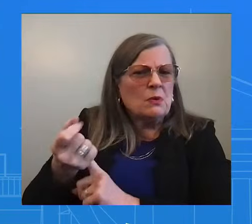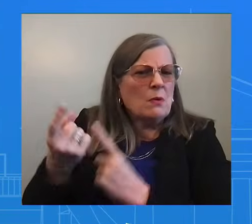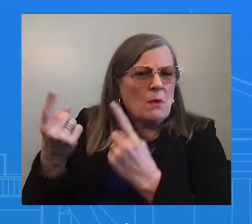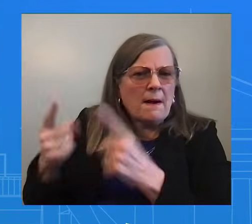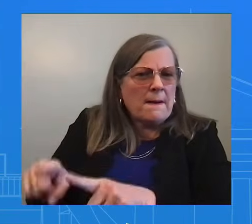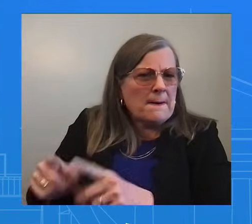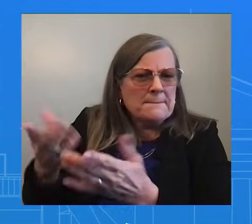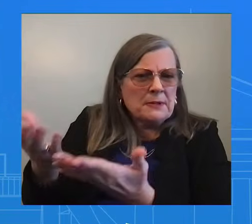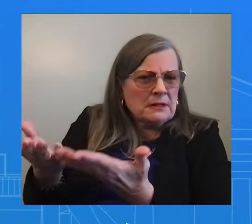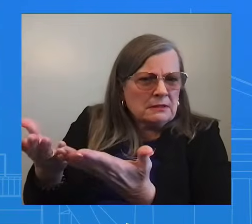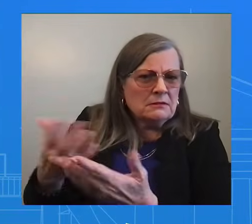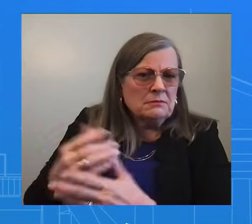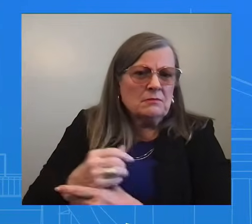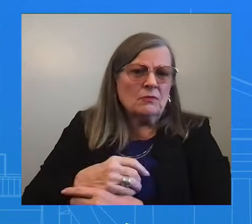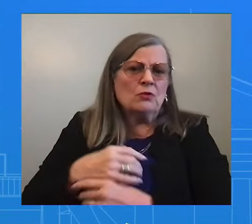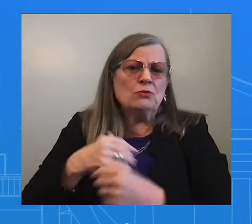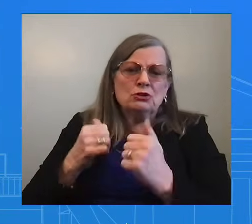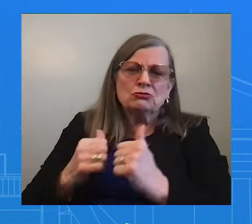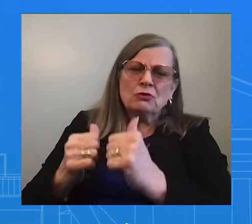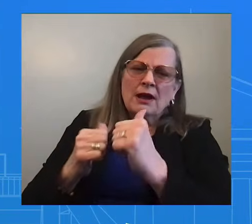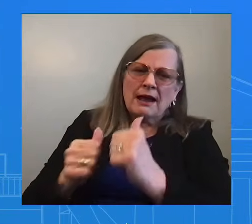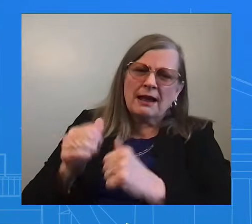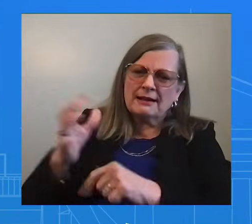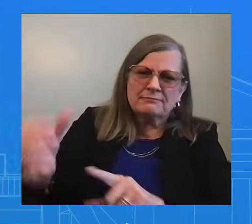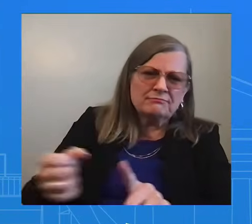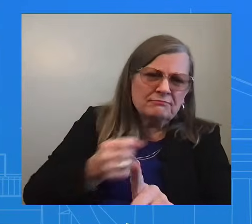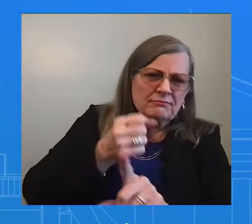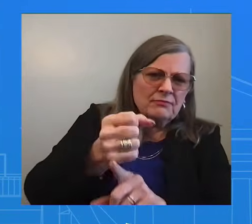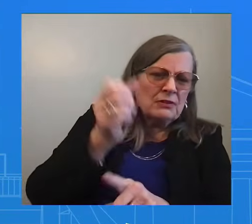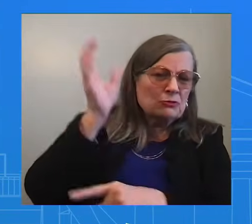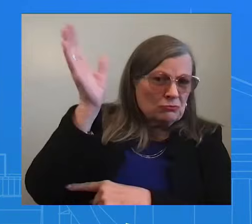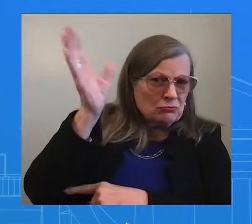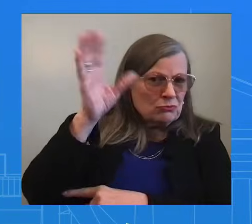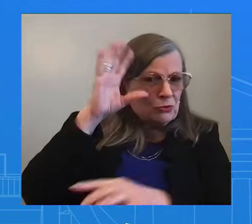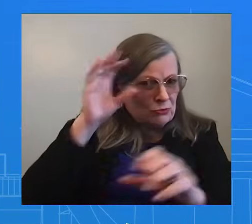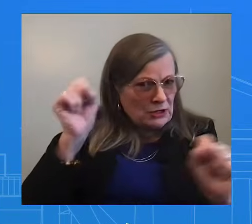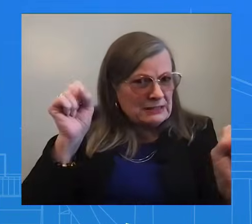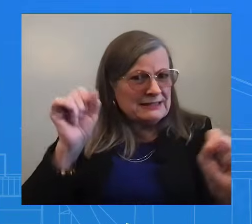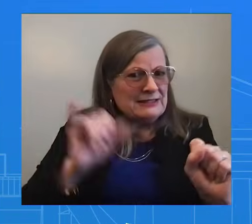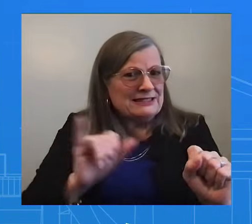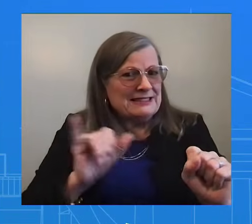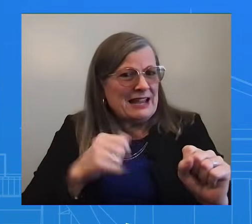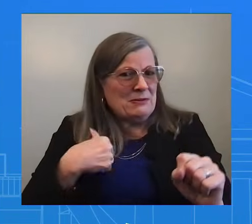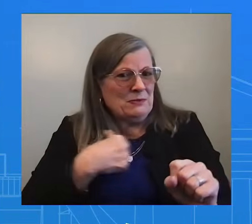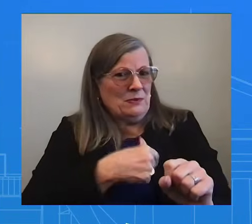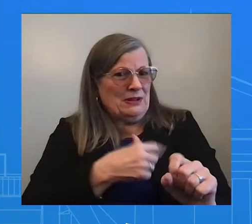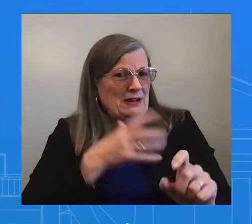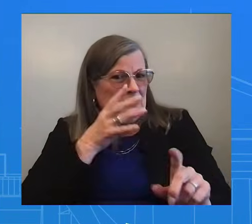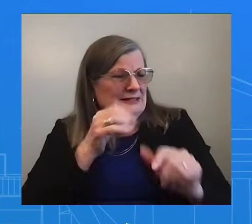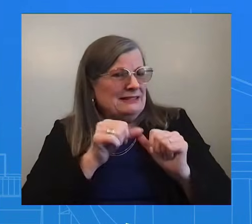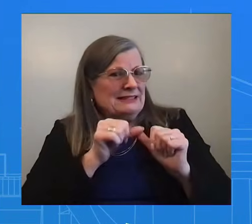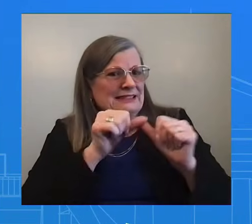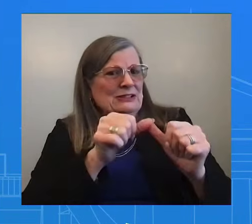And -- and, you know -- and we will continue to do that in 2024: do as many as -- press conference as possible,